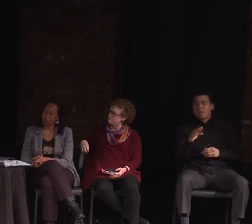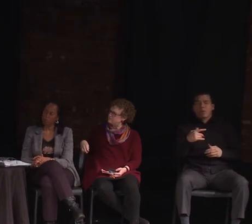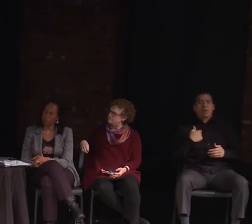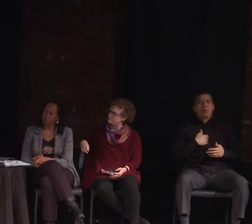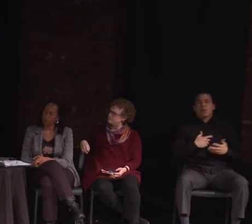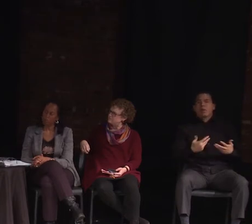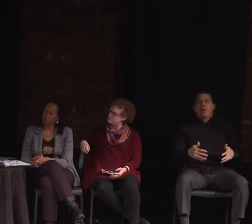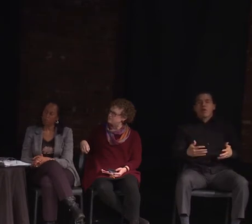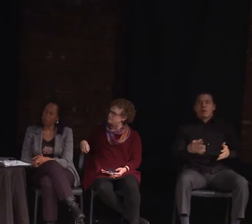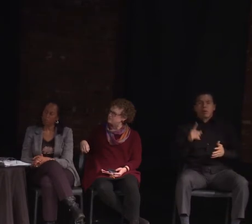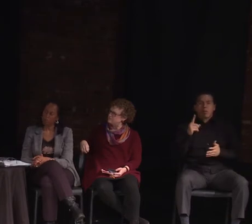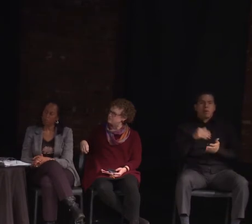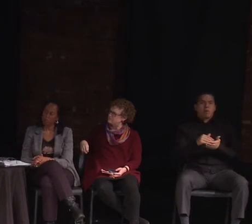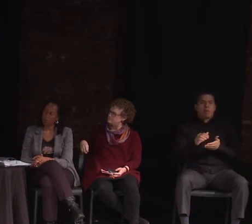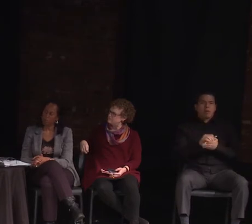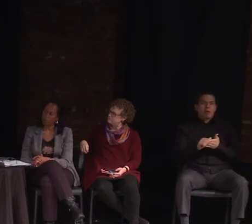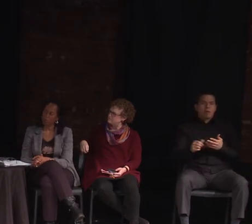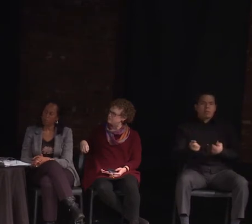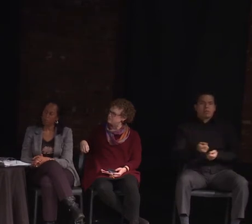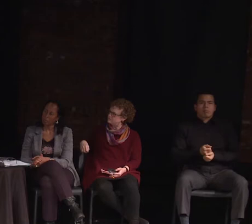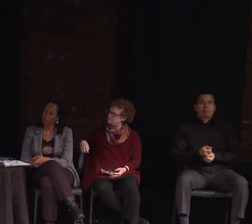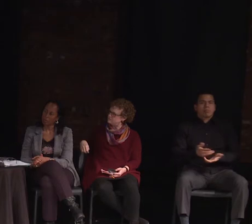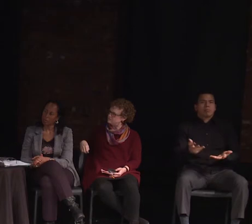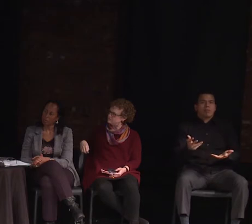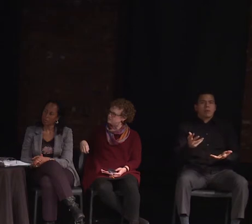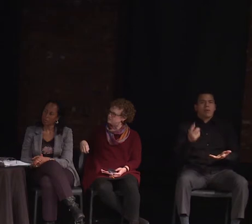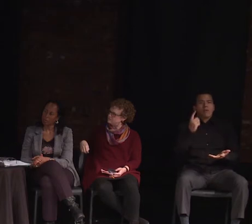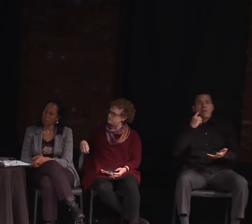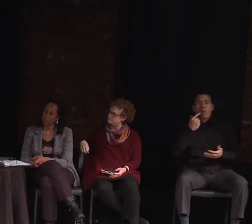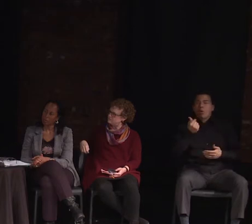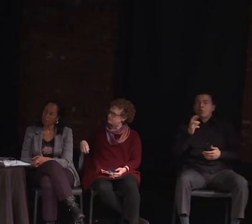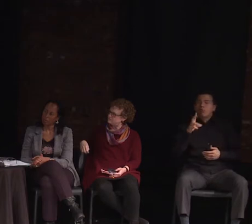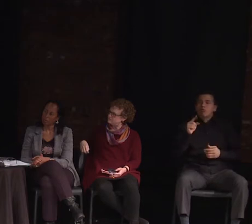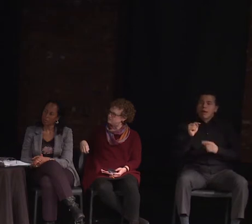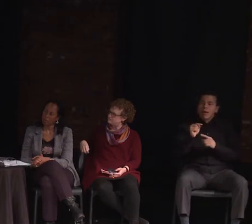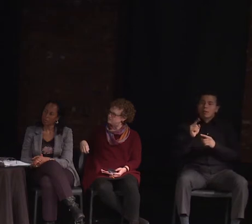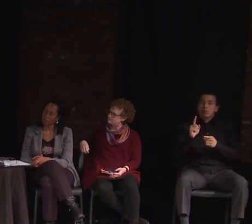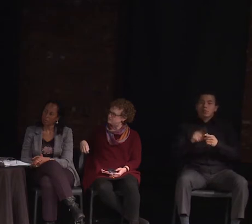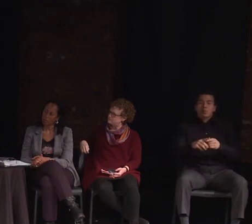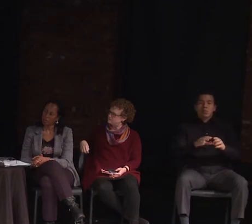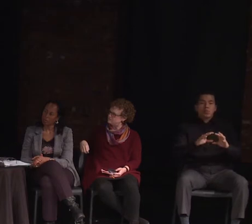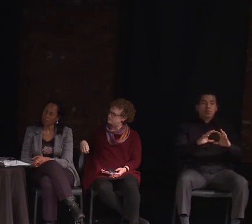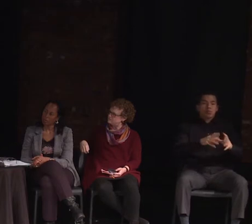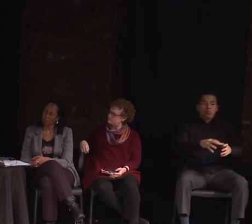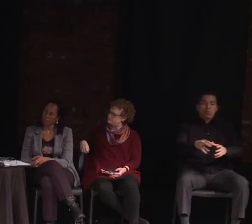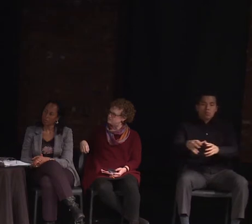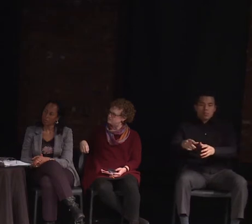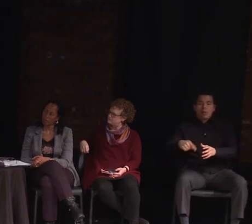a million dollars in grants to groups that were going to do things like be sure that